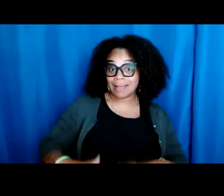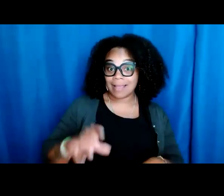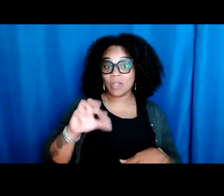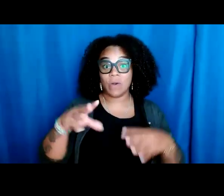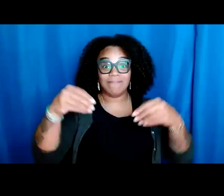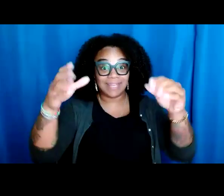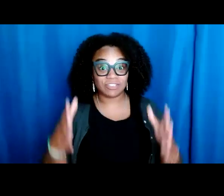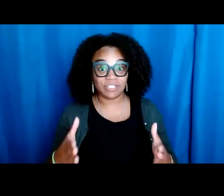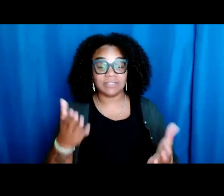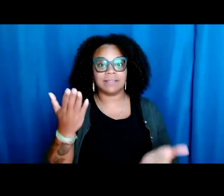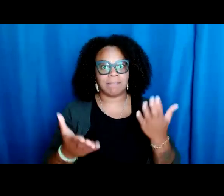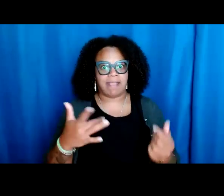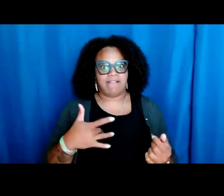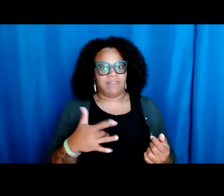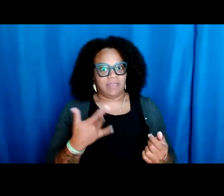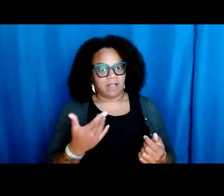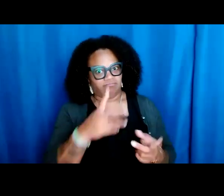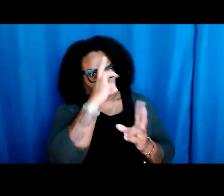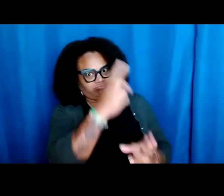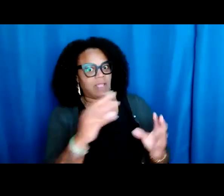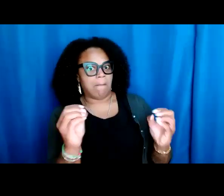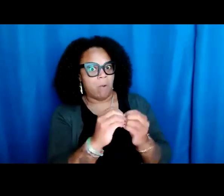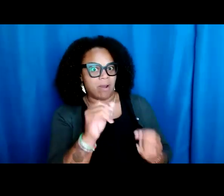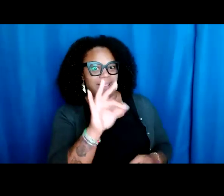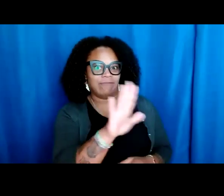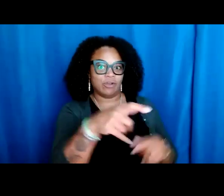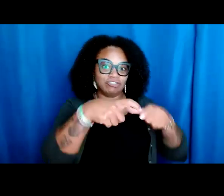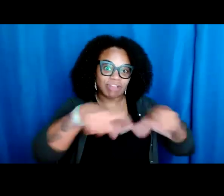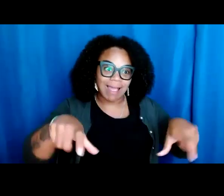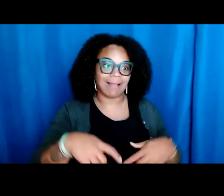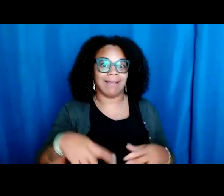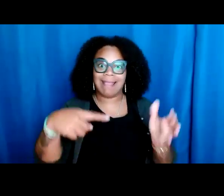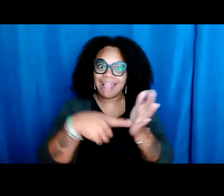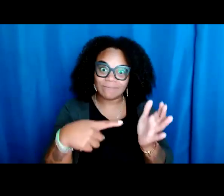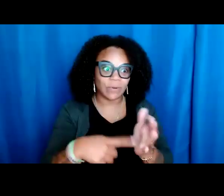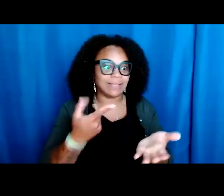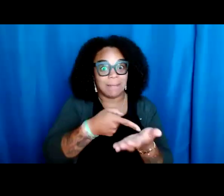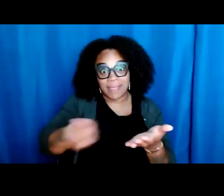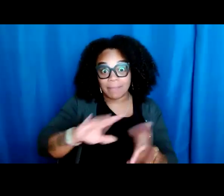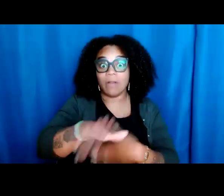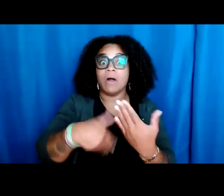when your checks and payments come from a business account. It shows you are running